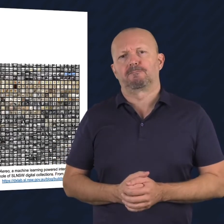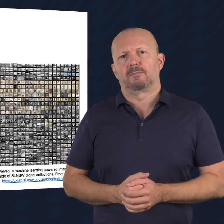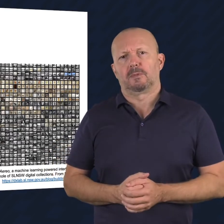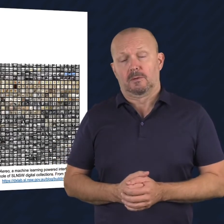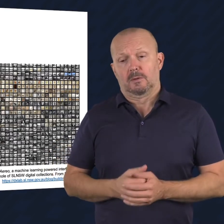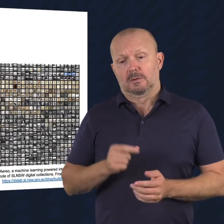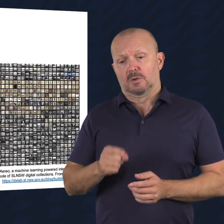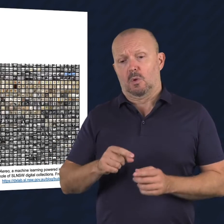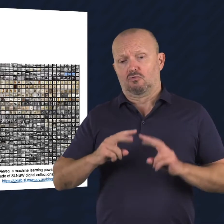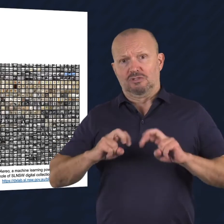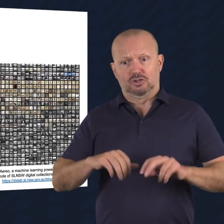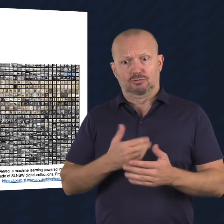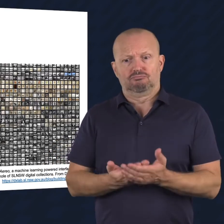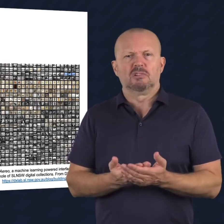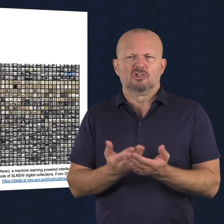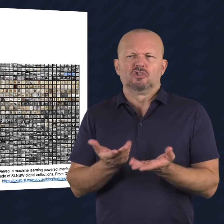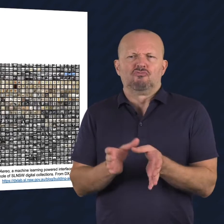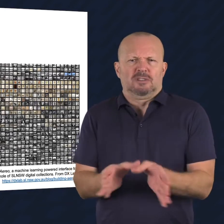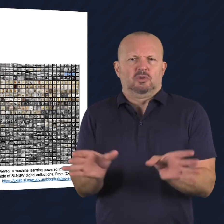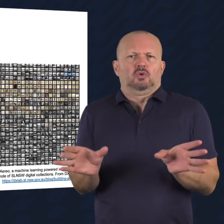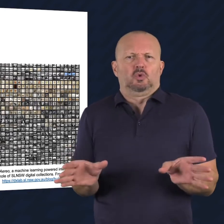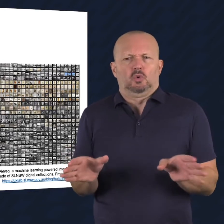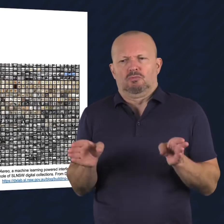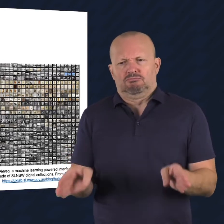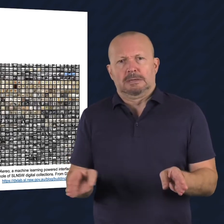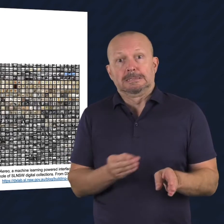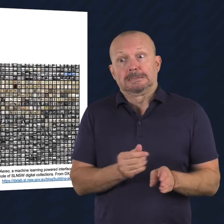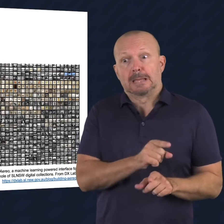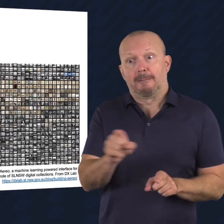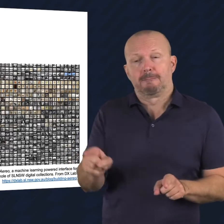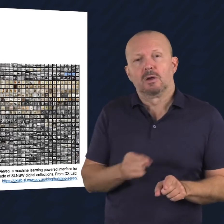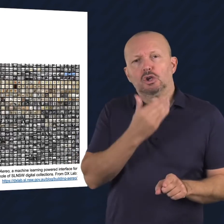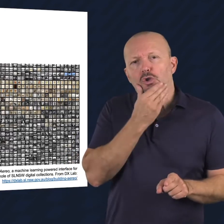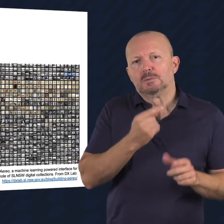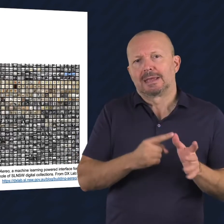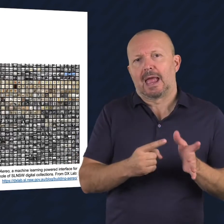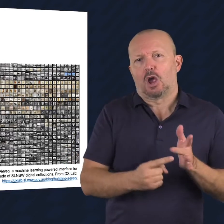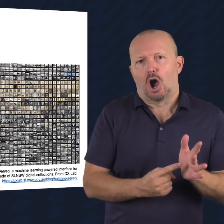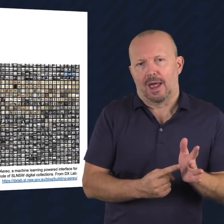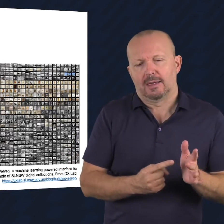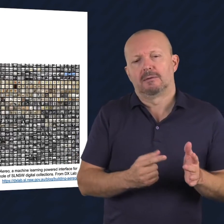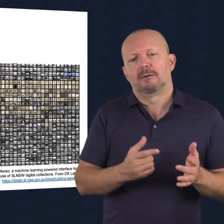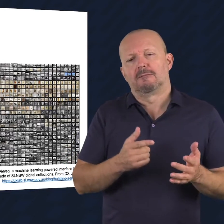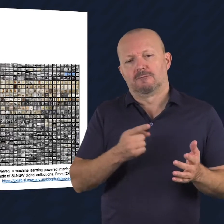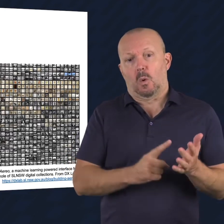The projects that we featured have fallen broadly into two categories. There are those that are applying machine learning and AI technologies